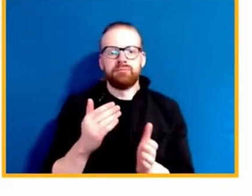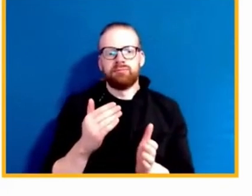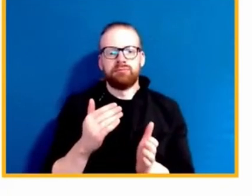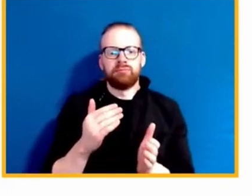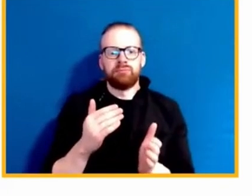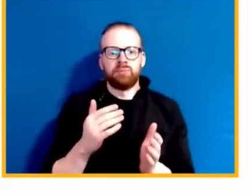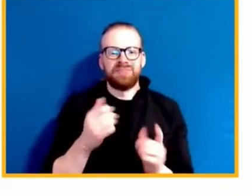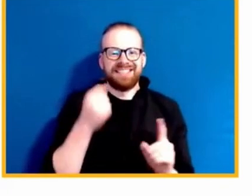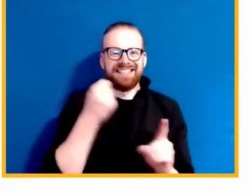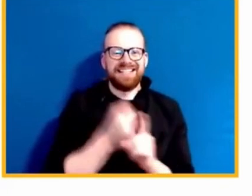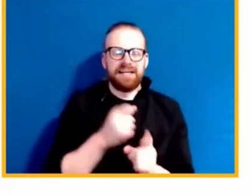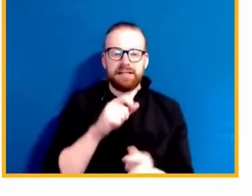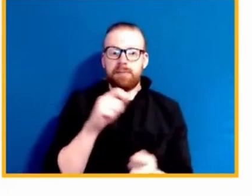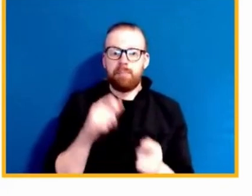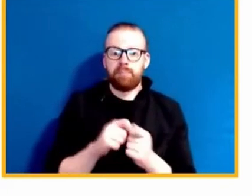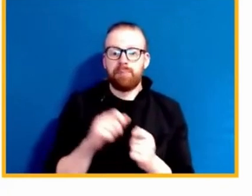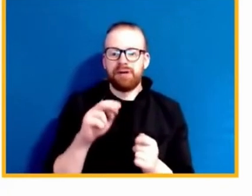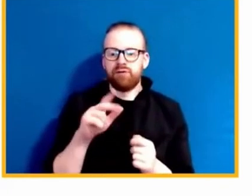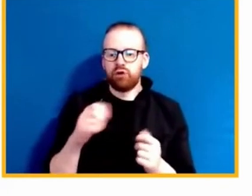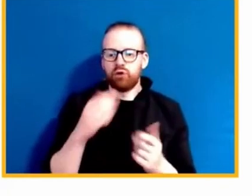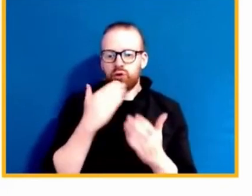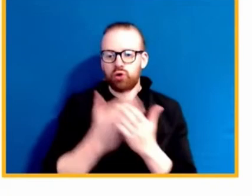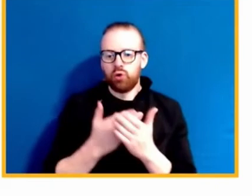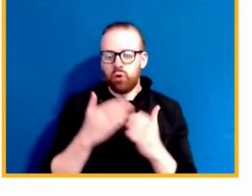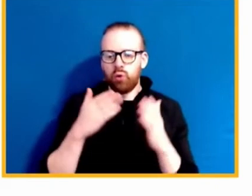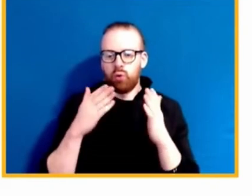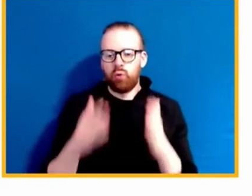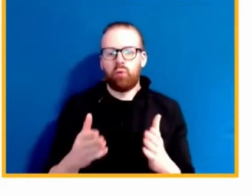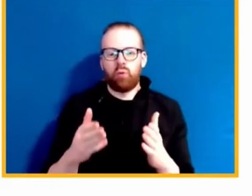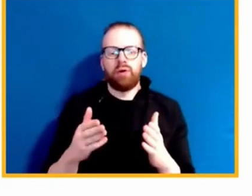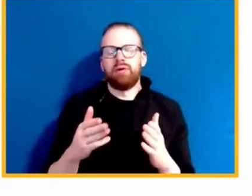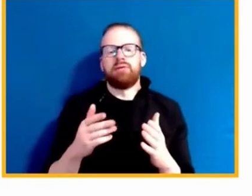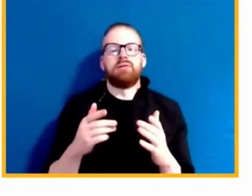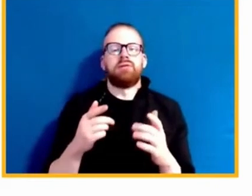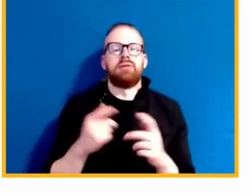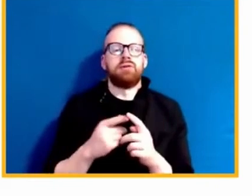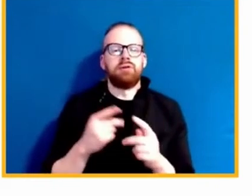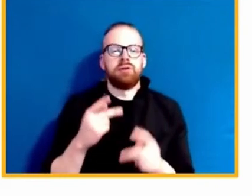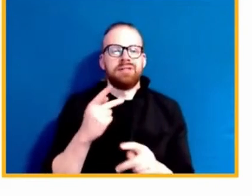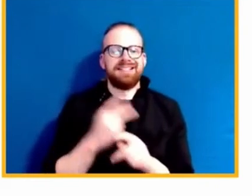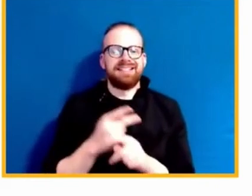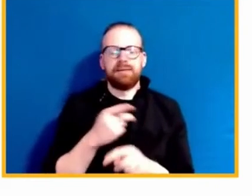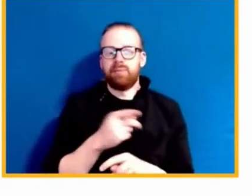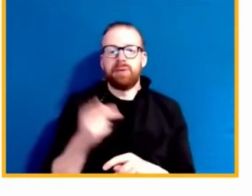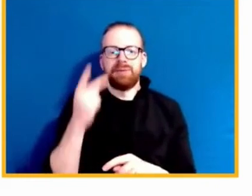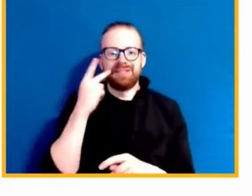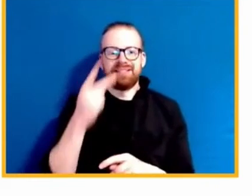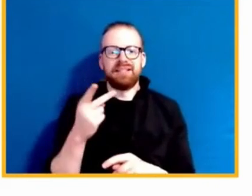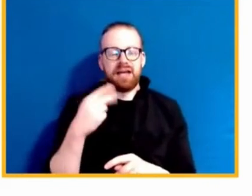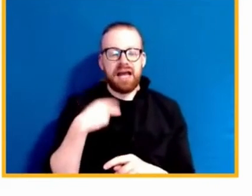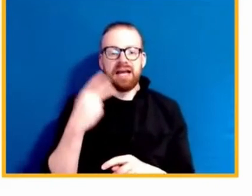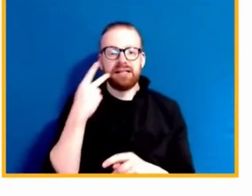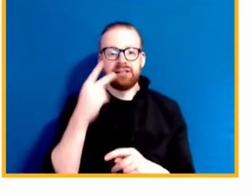hitting those specific notes is a good way, like I said, to keep people kind of like seeing what you're hitting, when I saw your feet go,